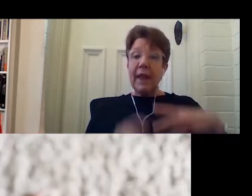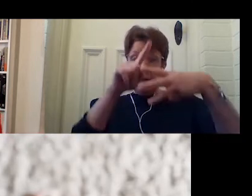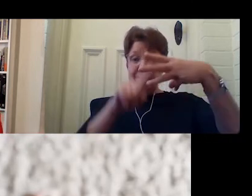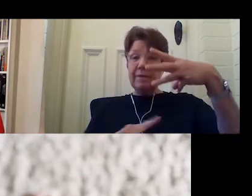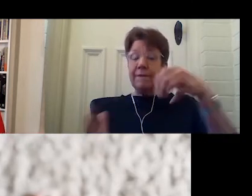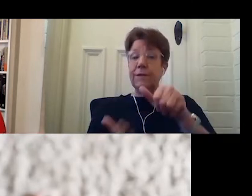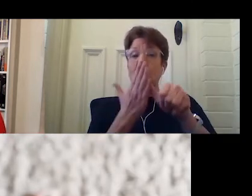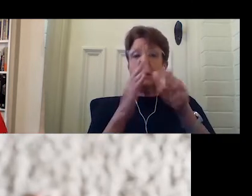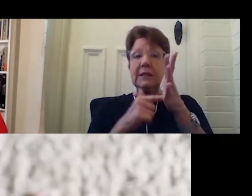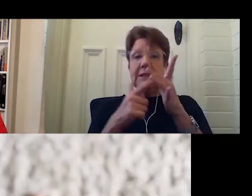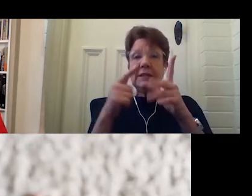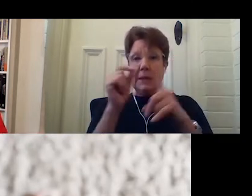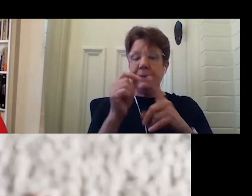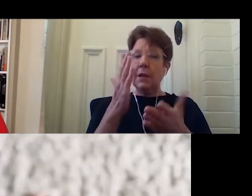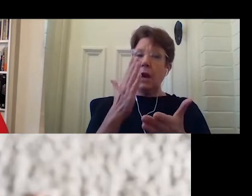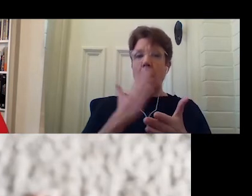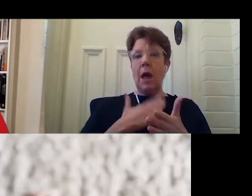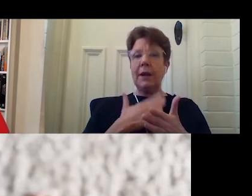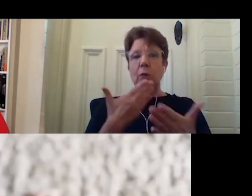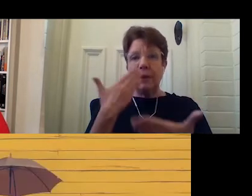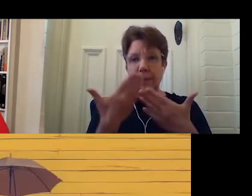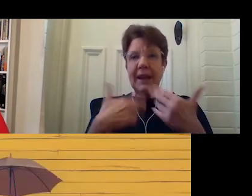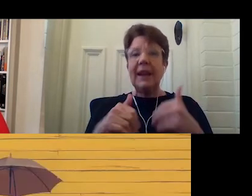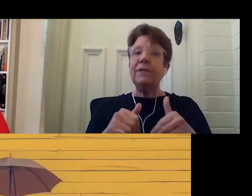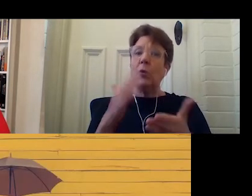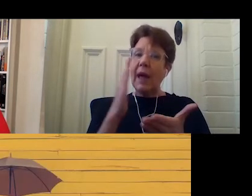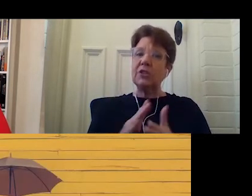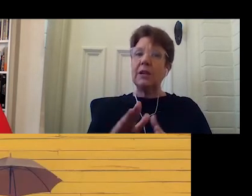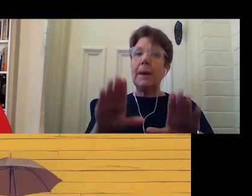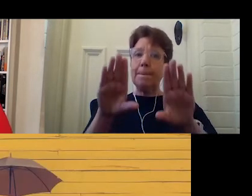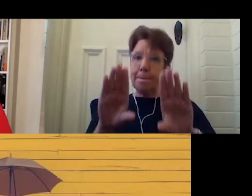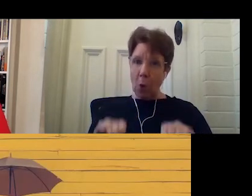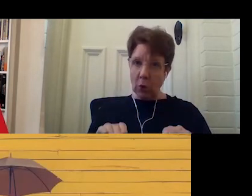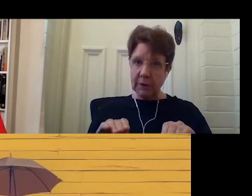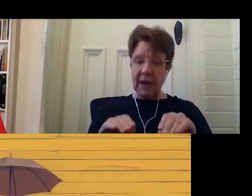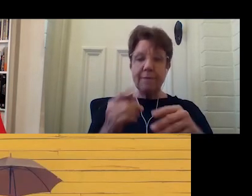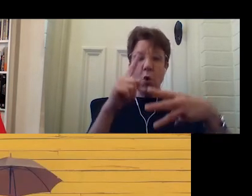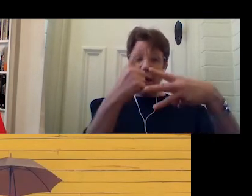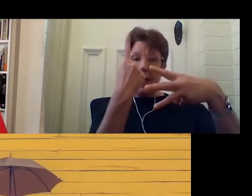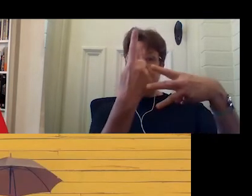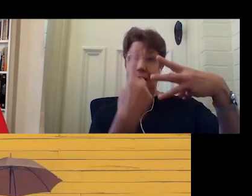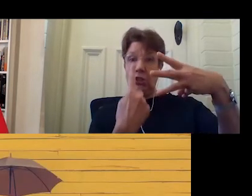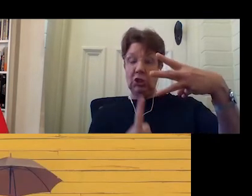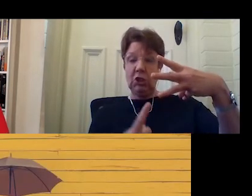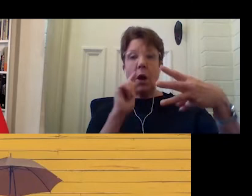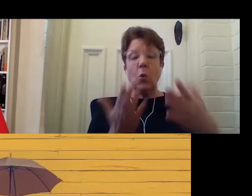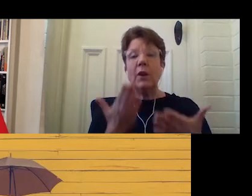lot of tips that I'd like to suggest when it comes to pressing pause and for each one of these tips I'm going to give you a suggested action that